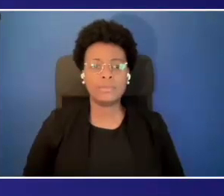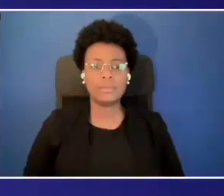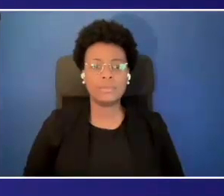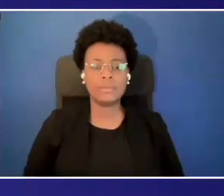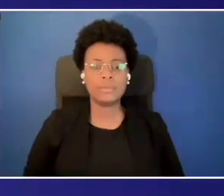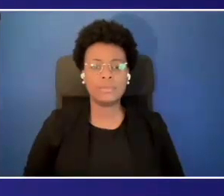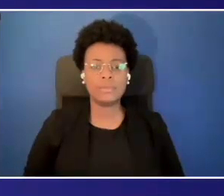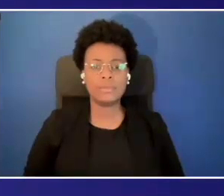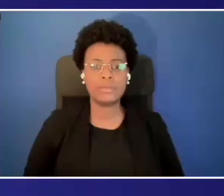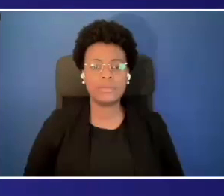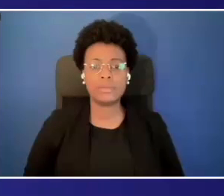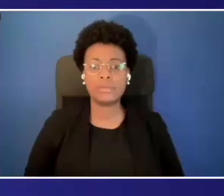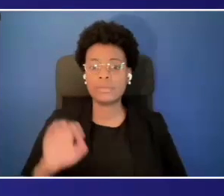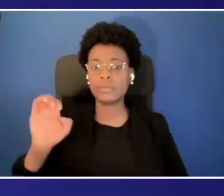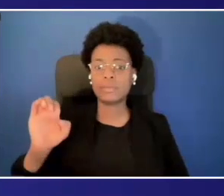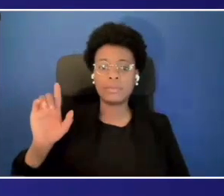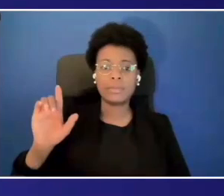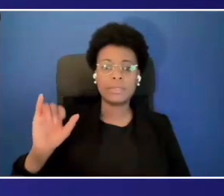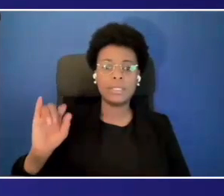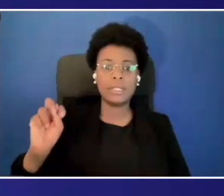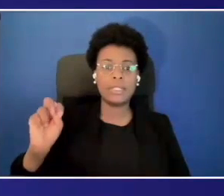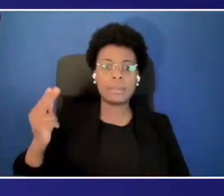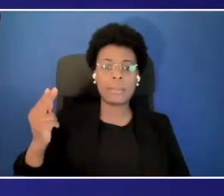So Elizabeth Bell. Good morning. I'm Dr. Elizabeth Bell.